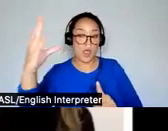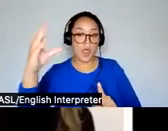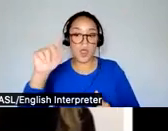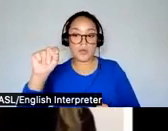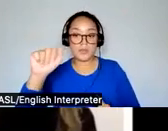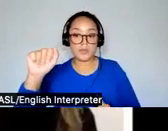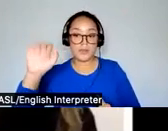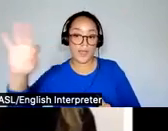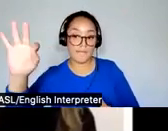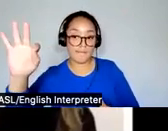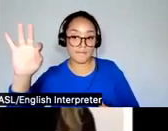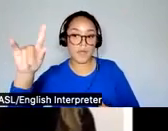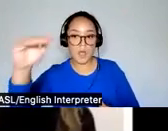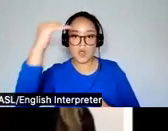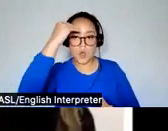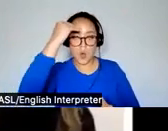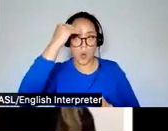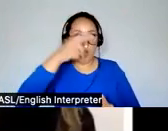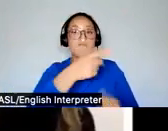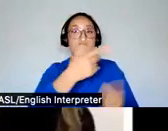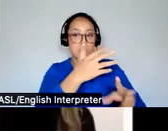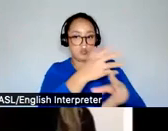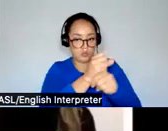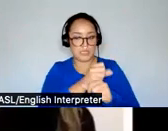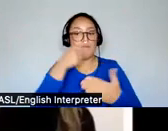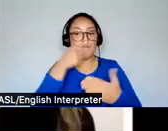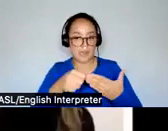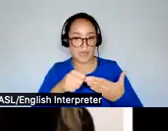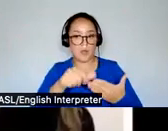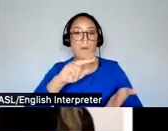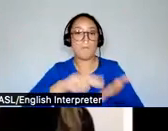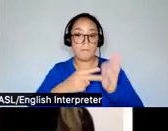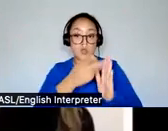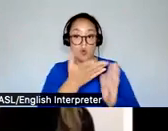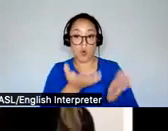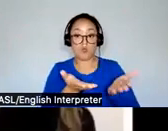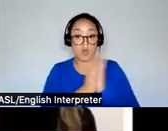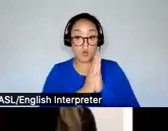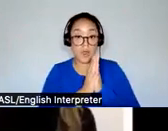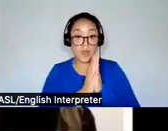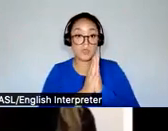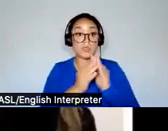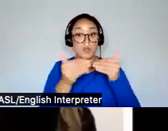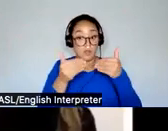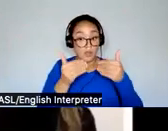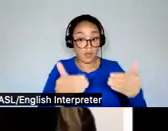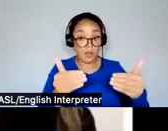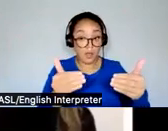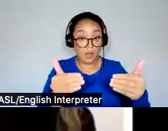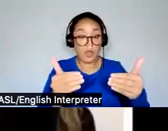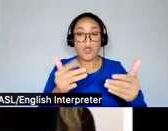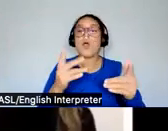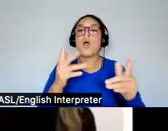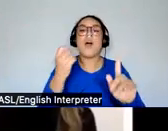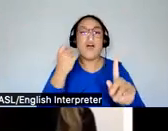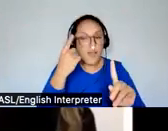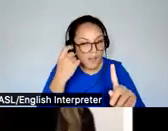and your request has now moved on to conditional approval to move forward with your event.